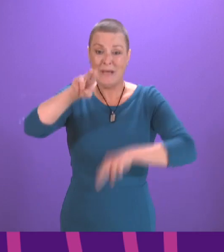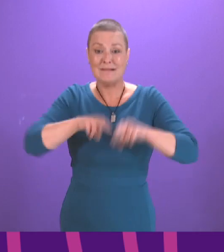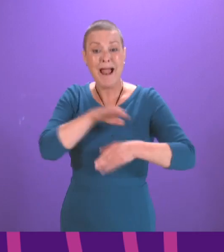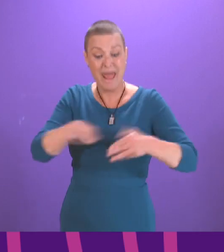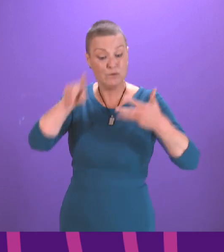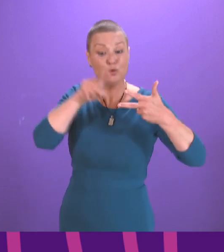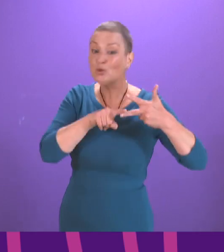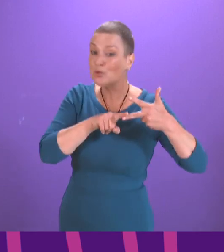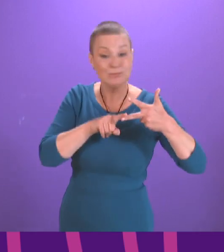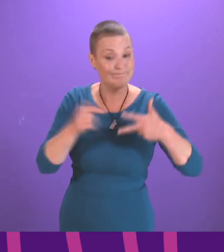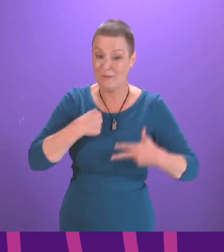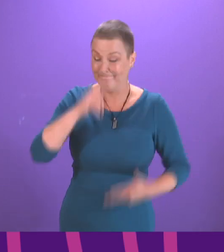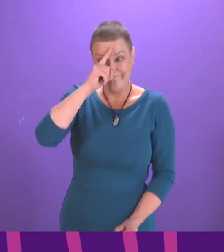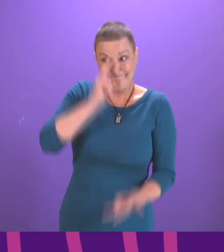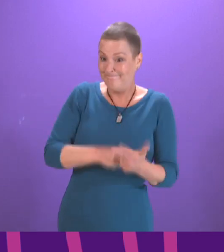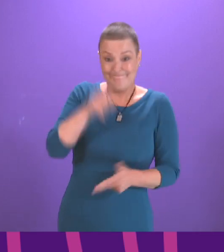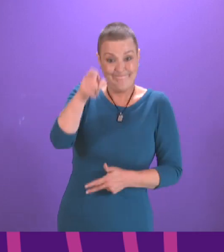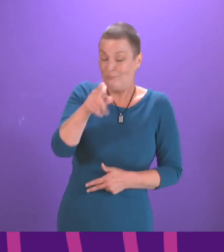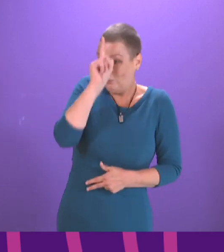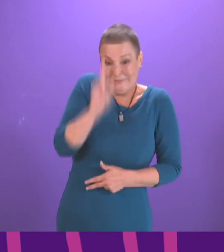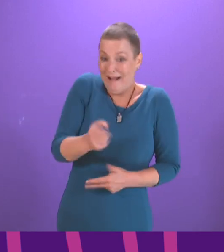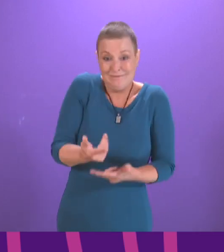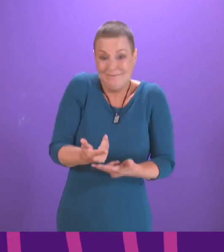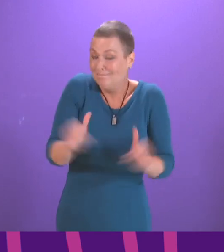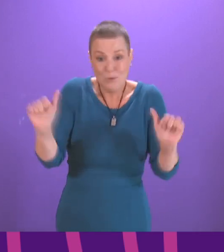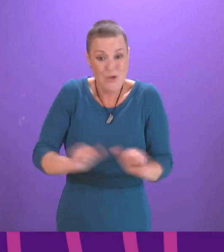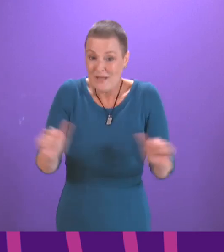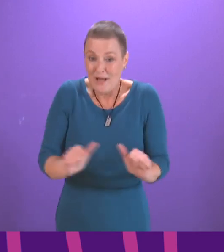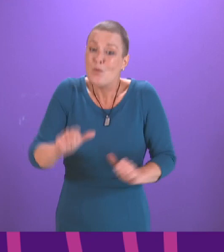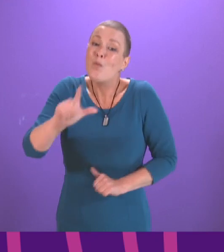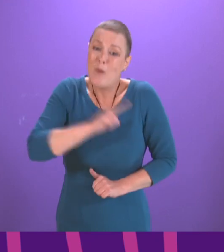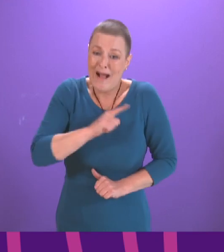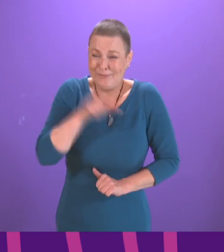However, we do not consider it safe to take that decision yet, given the very close connections